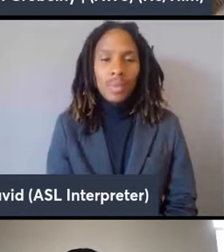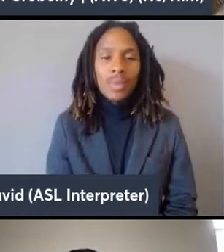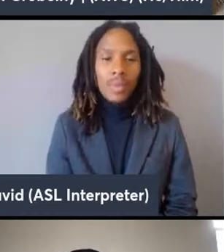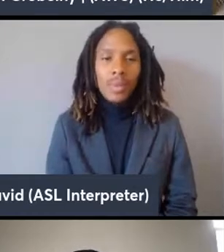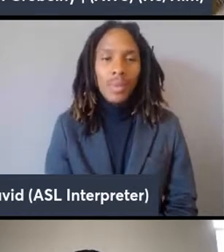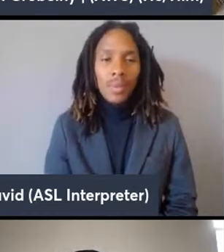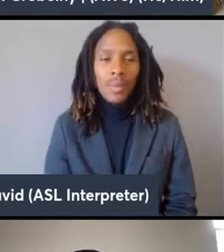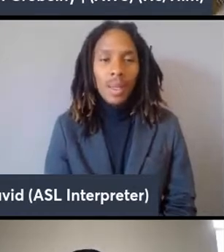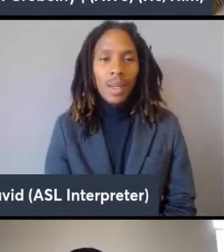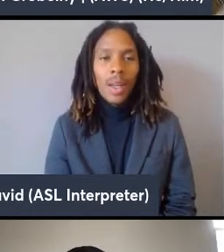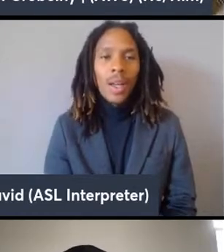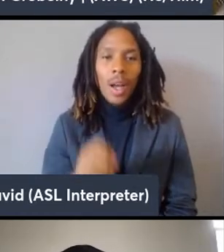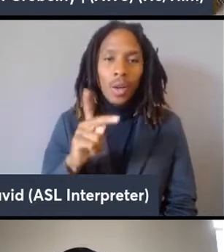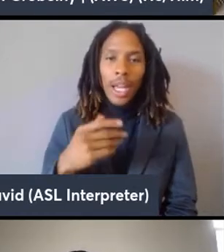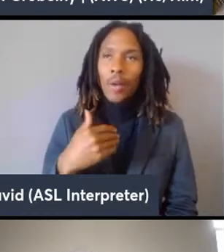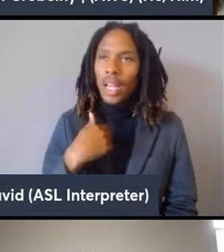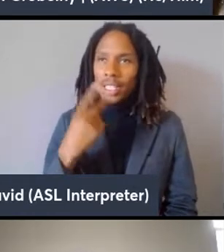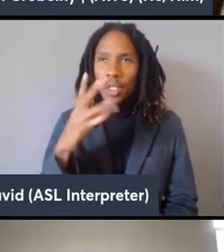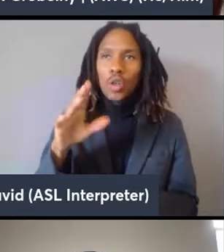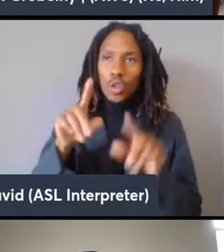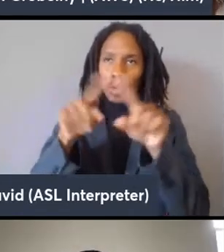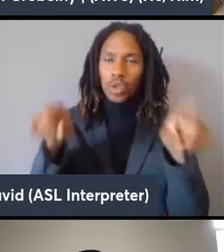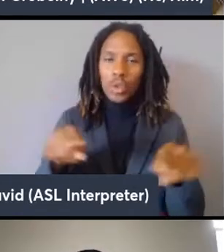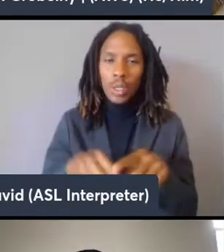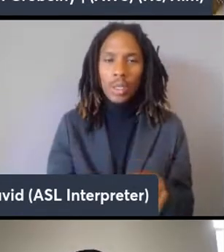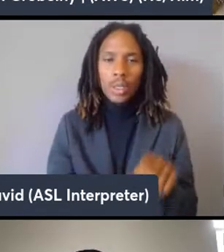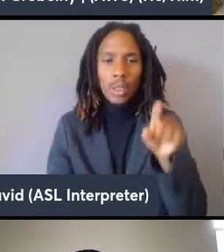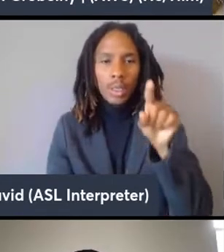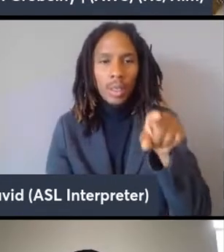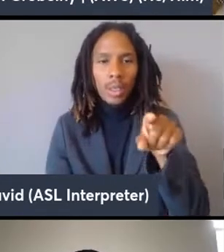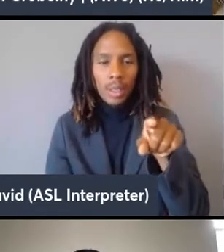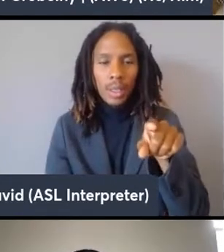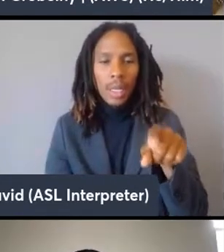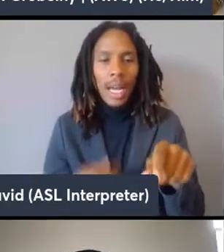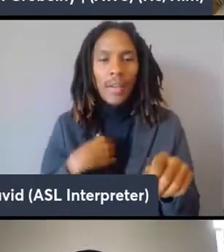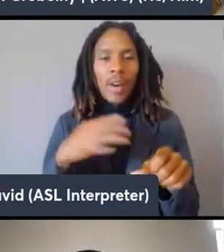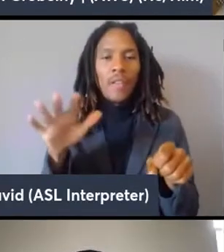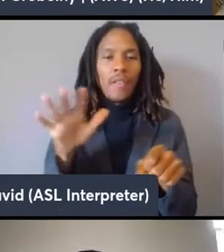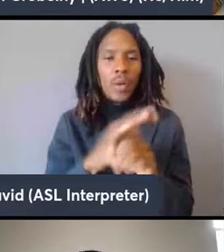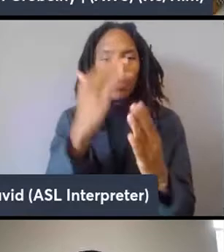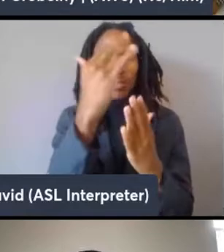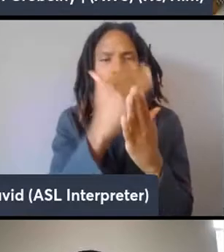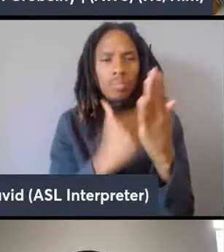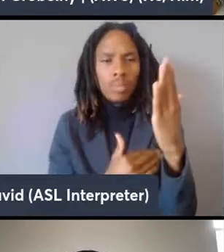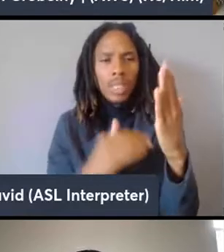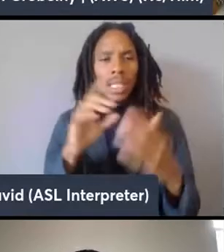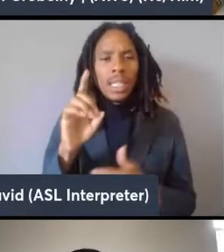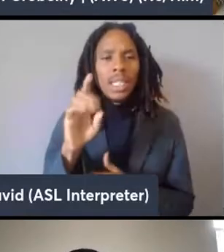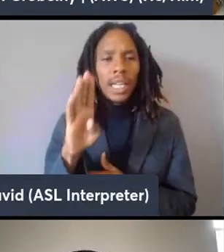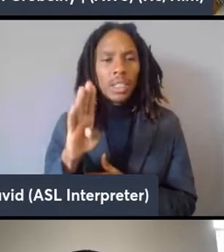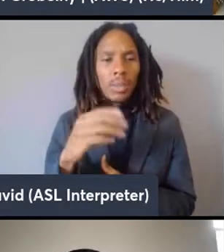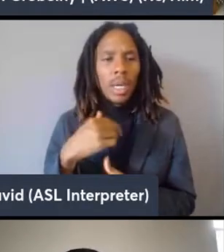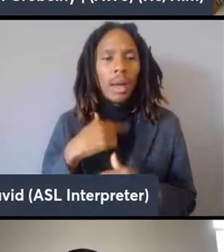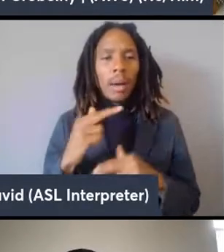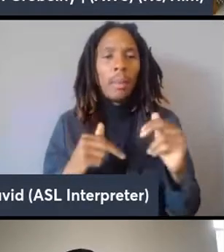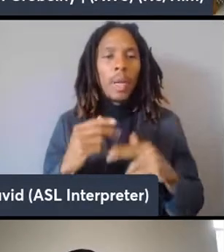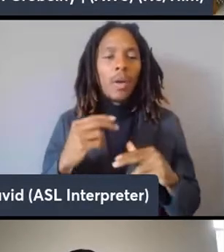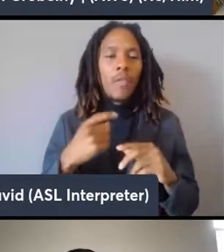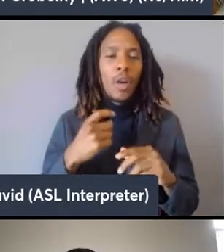All right, we've got your screen pulled up, Vijay. Yeah, so here I have a full dashboard that I built from a sample sales data.